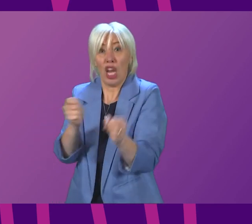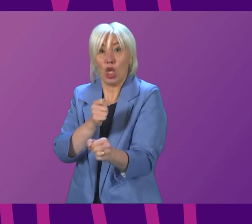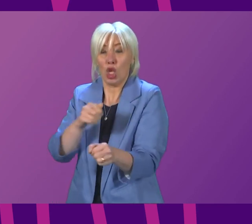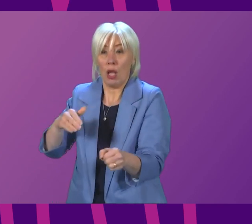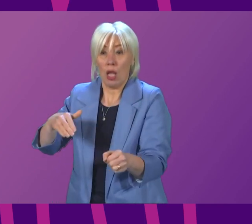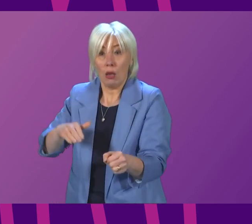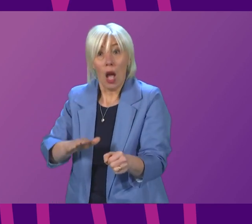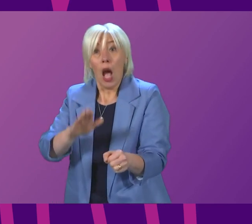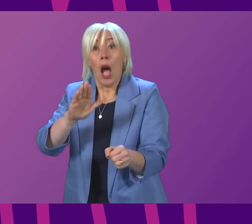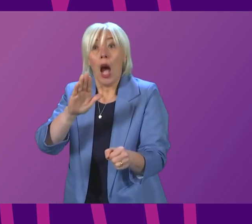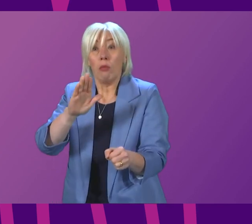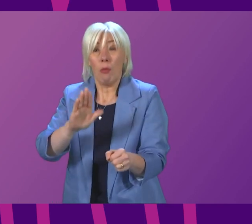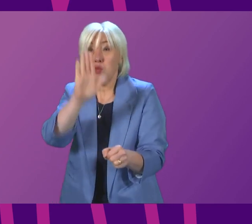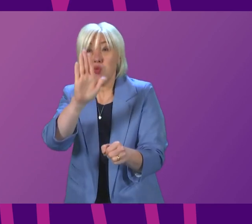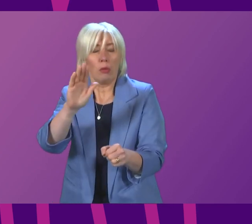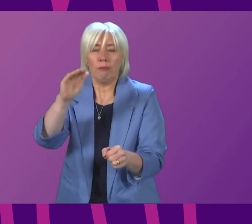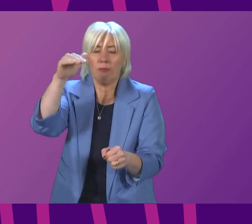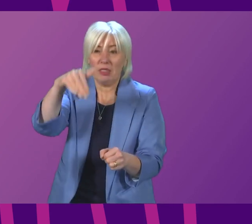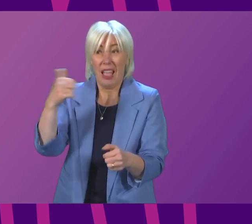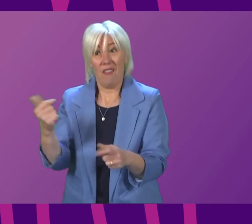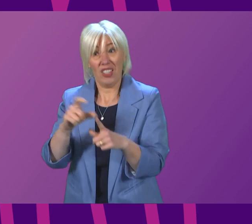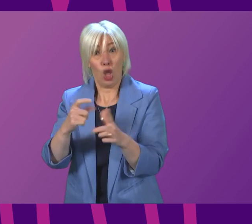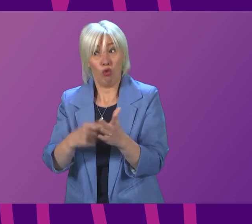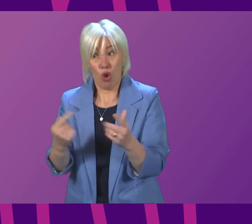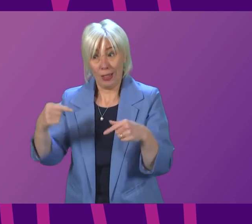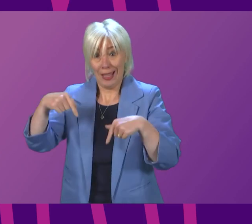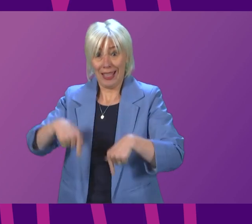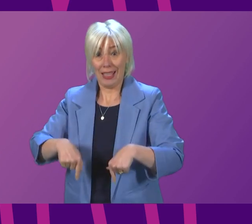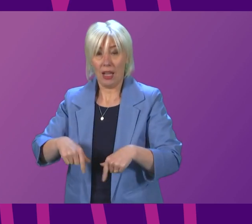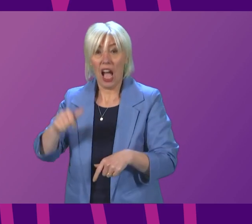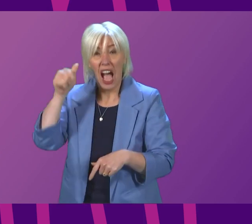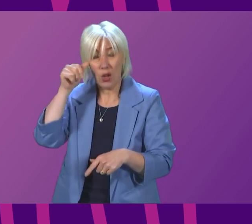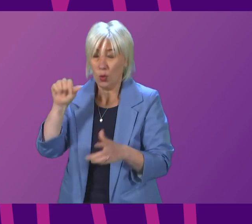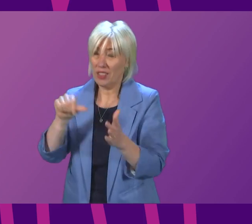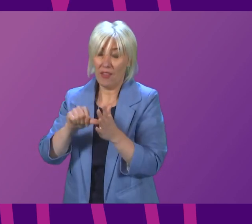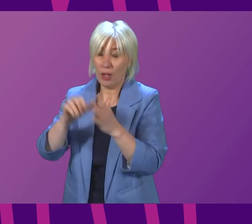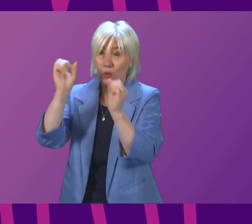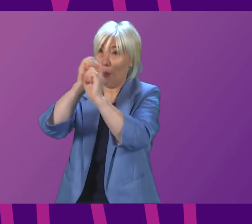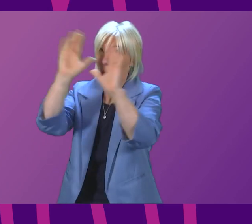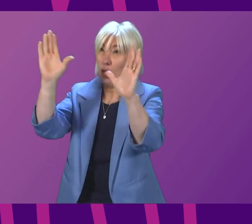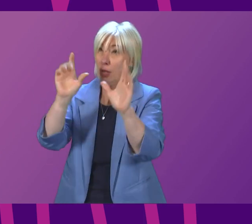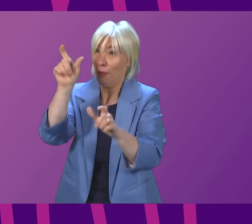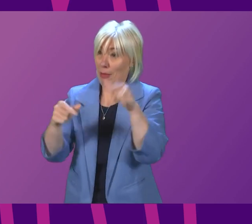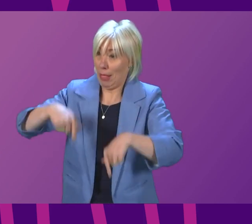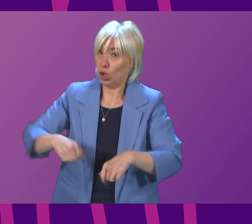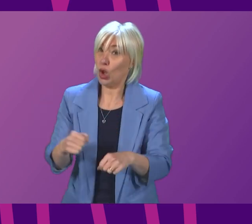Is Douglas Ross really saying that, if he had been standing here—something that I know is hard to contemplate for people in Scotland, and even harder for some people